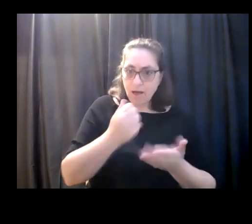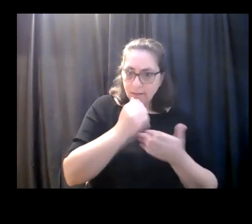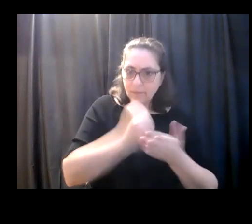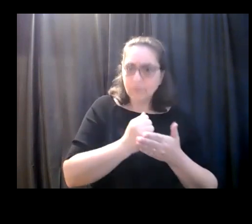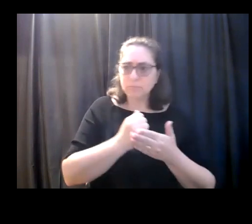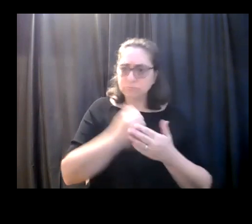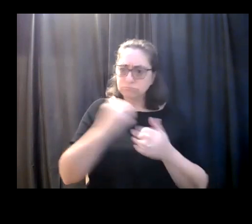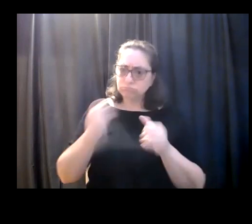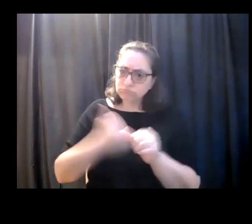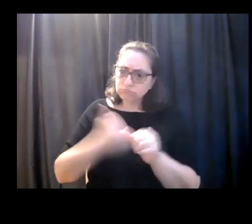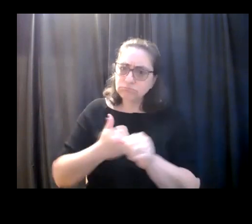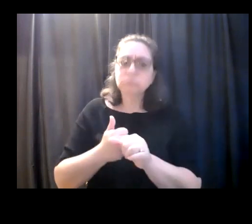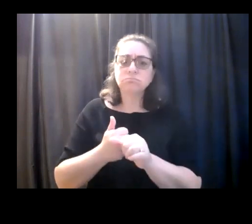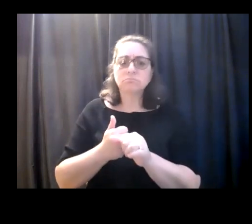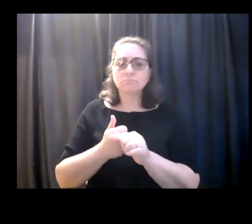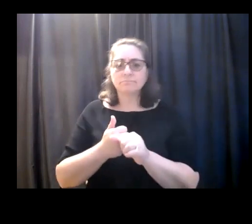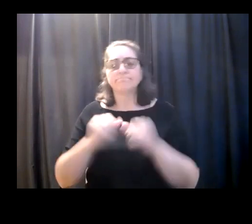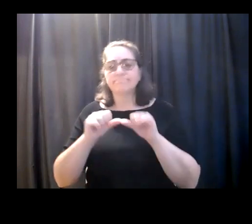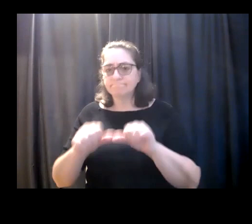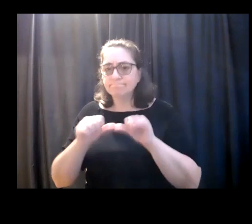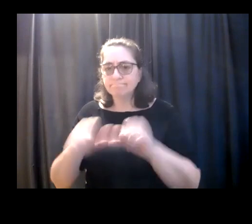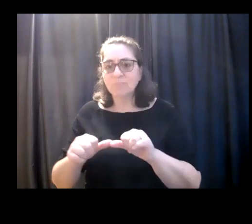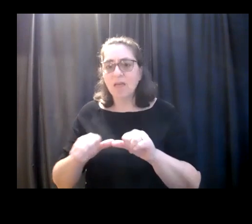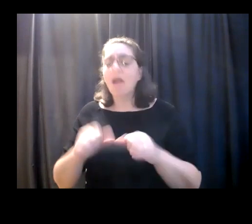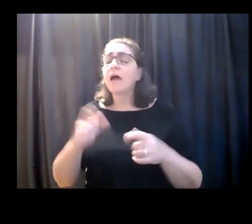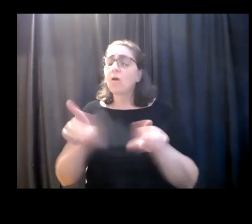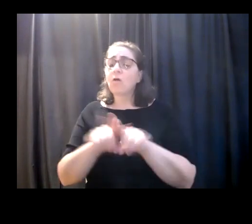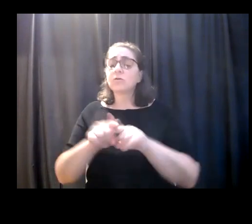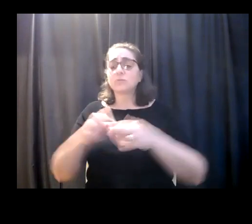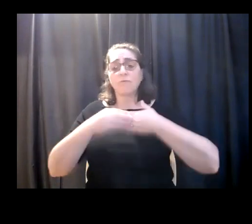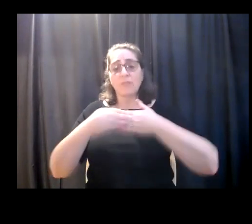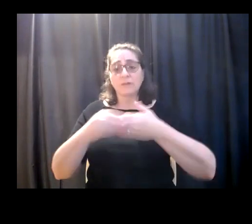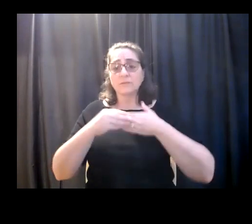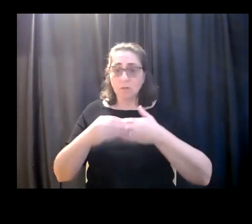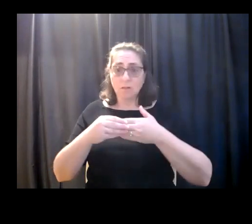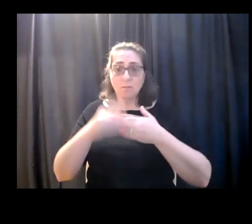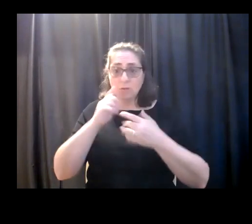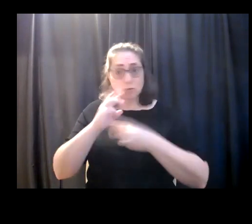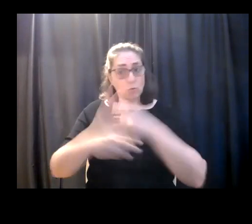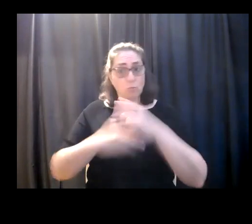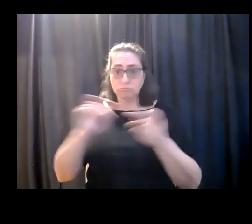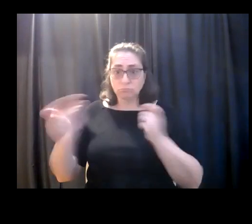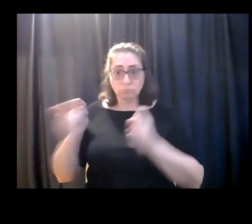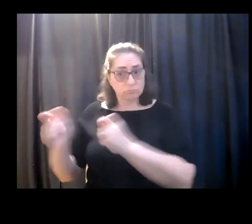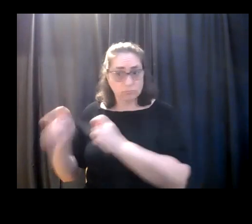Or, a clear face shield, like this. Did they remove their mask,